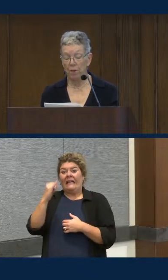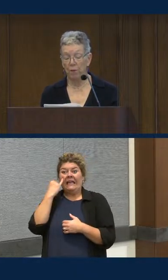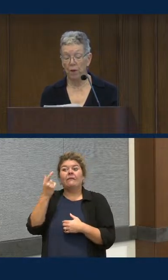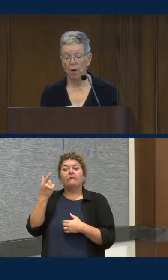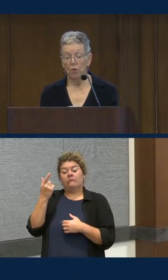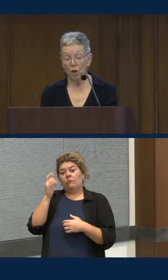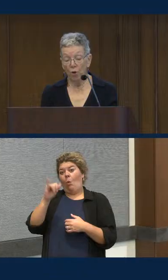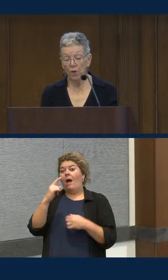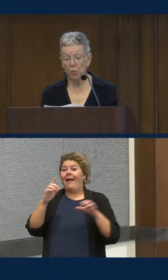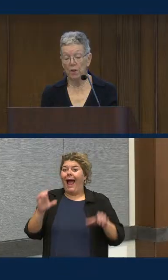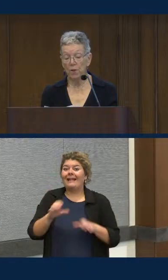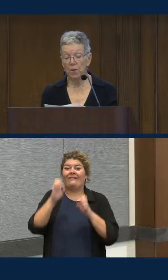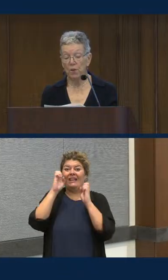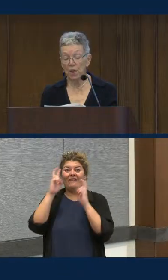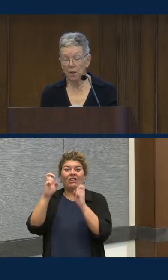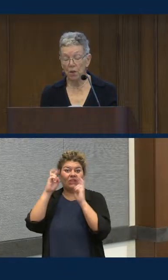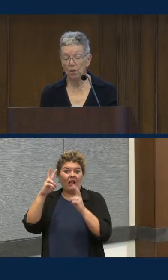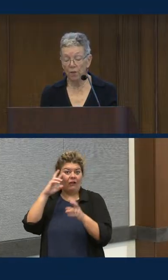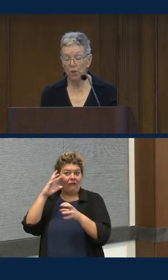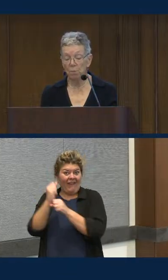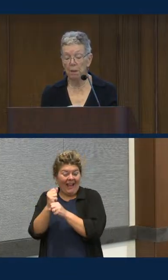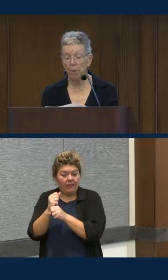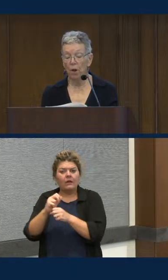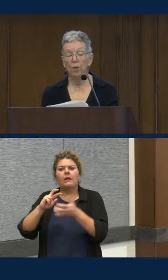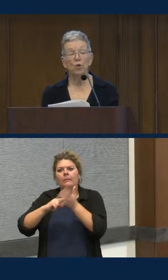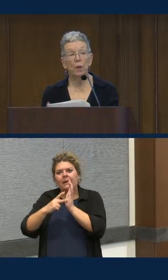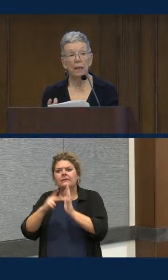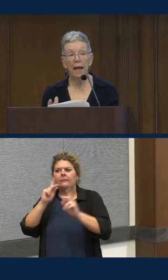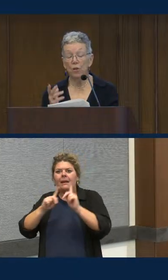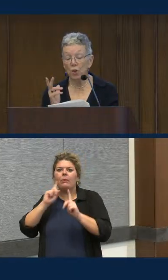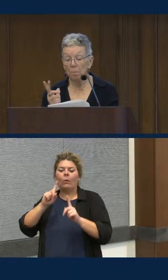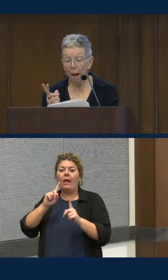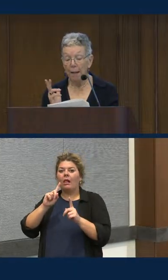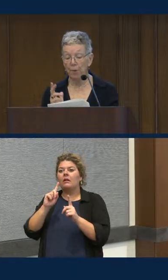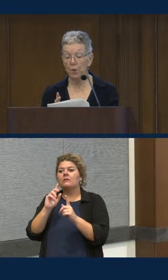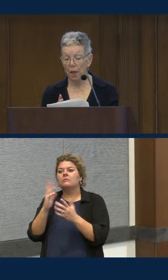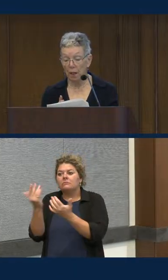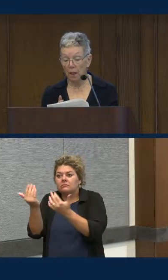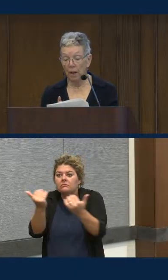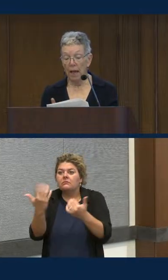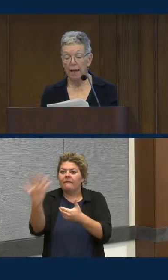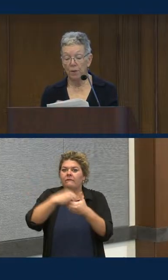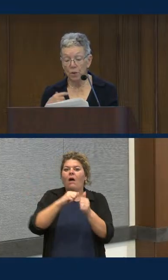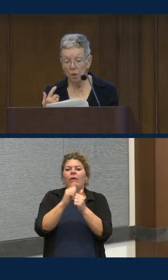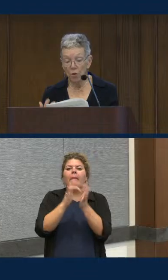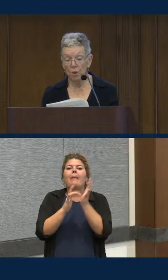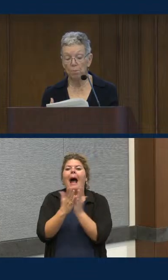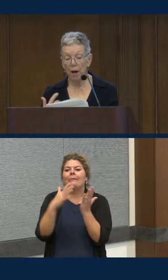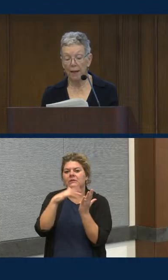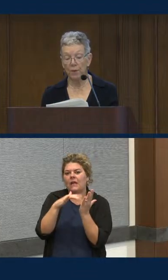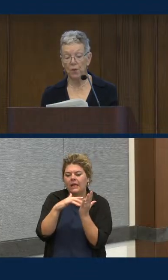convince people to engage in Bible study, a continuous practice dating from the